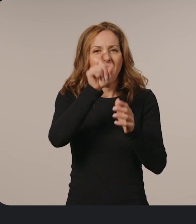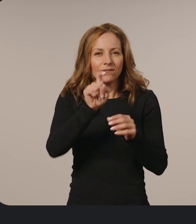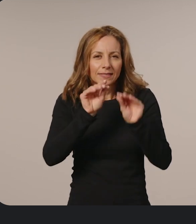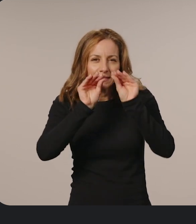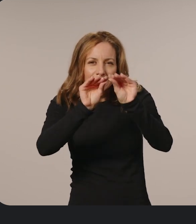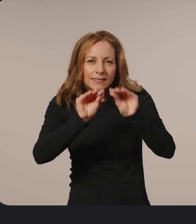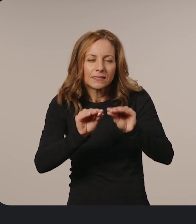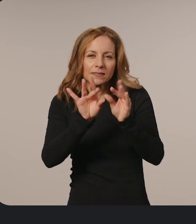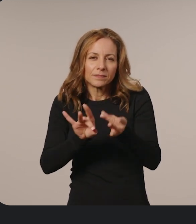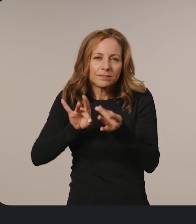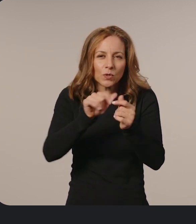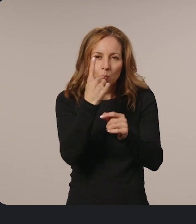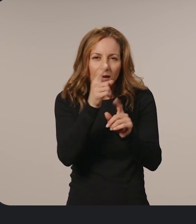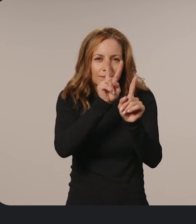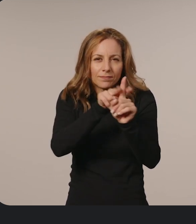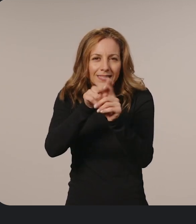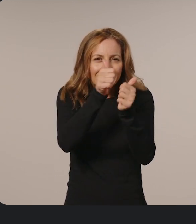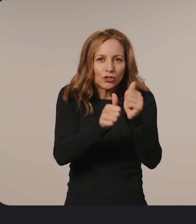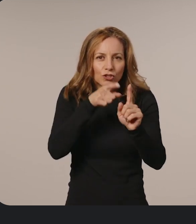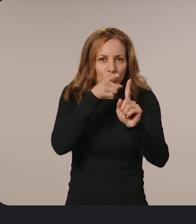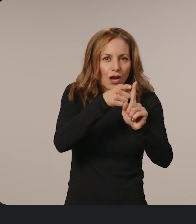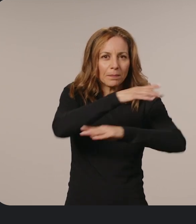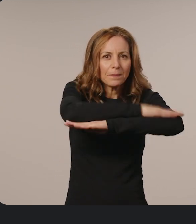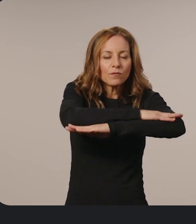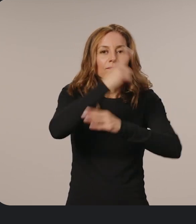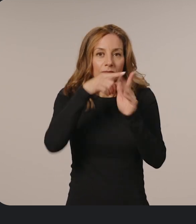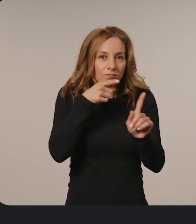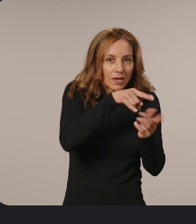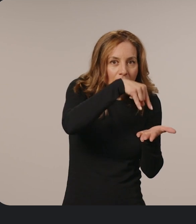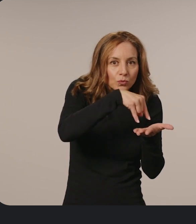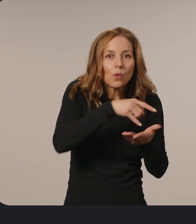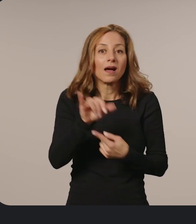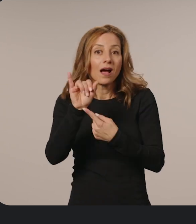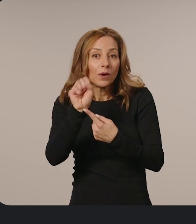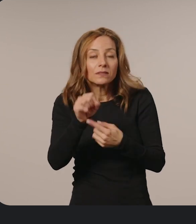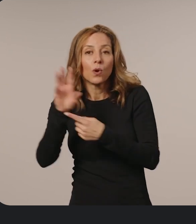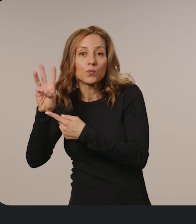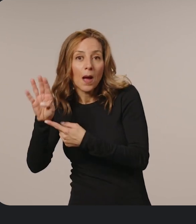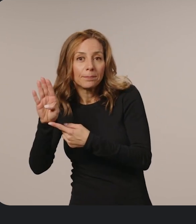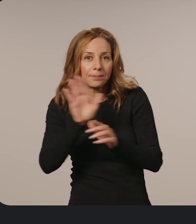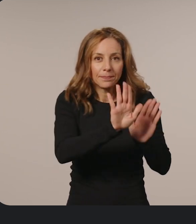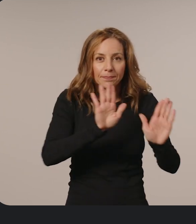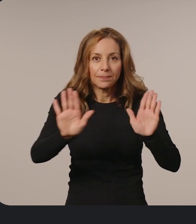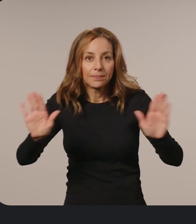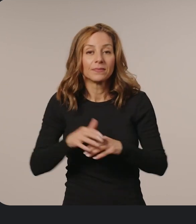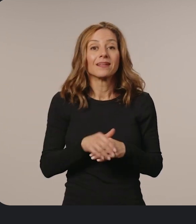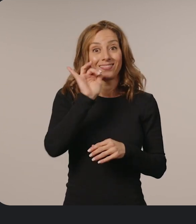This means you will have to implement and optimize one for each target platform, such as Android, iOS, web,